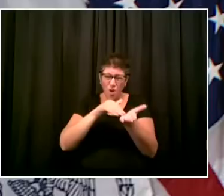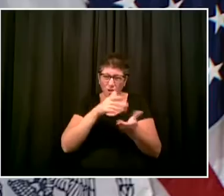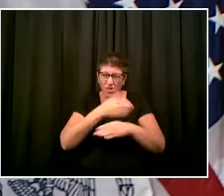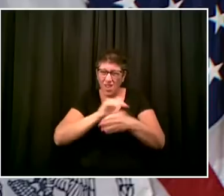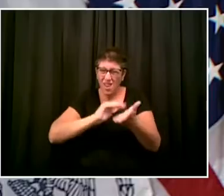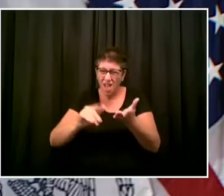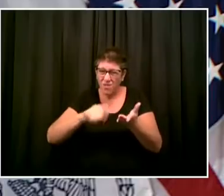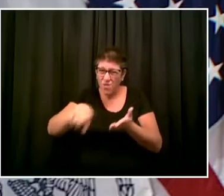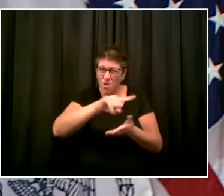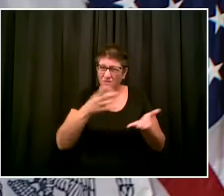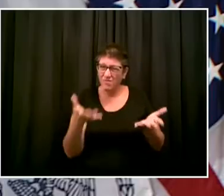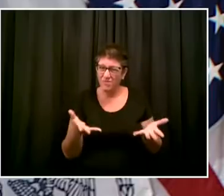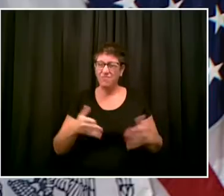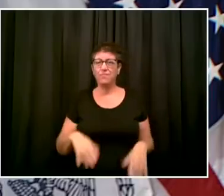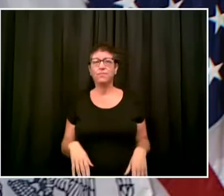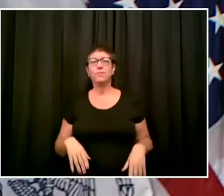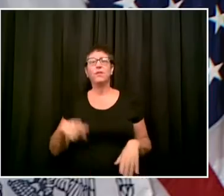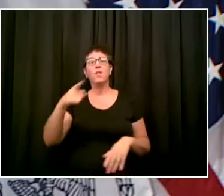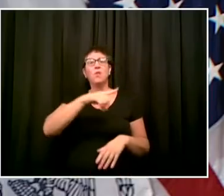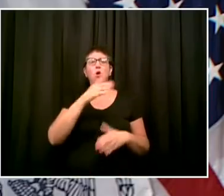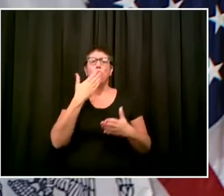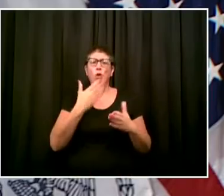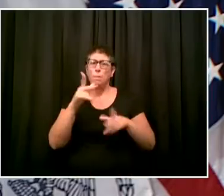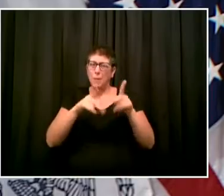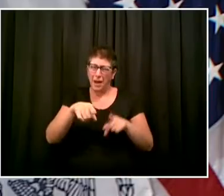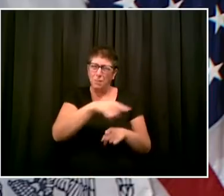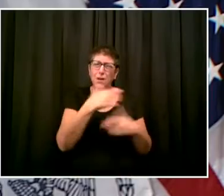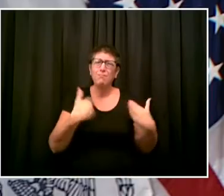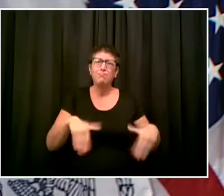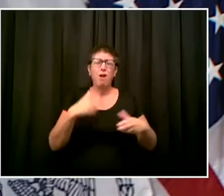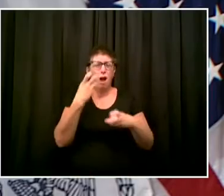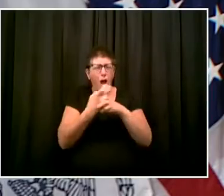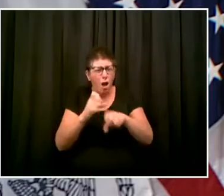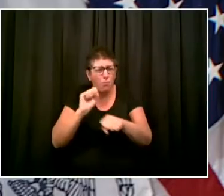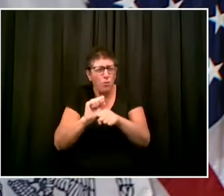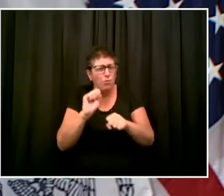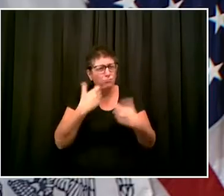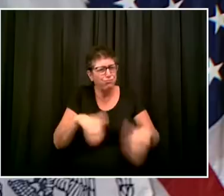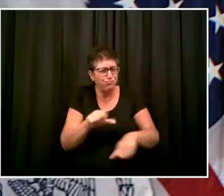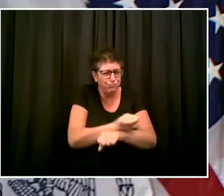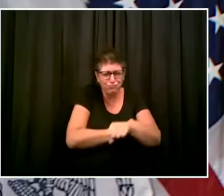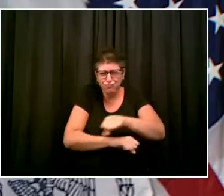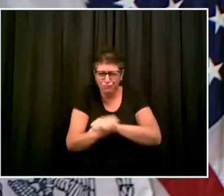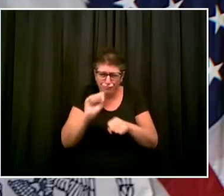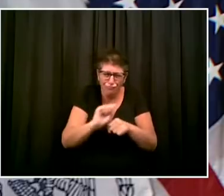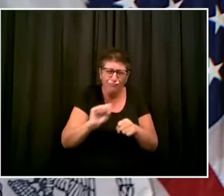HORRIBLE FOR THOSE GOOD HARD- WORKING CITY EMPLOYEES AND FAMILIES AND HARD FOR OUR CITY. BUT TIME HAS BEEN TAKING AND